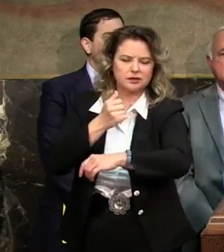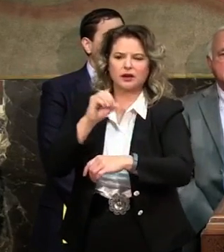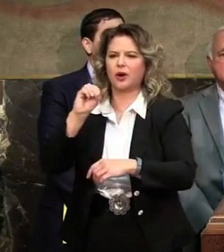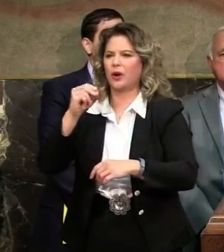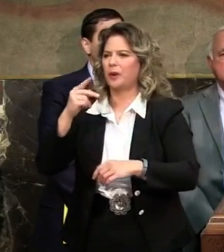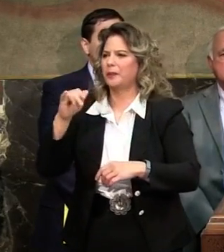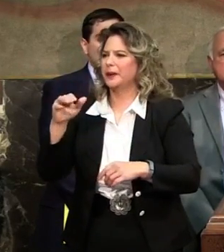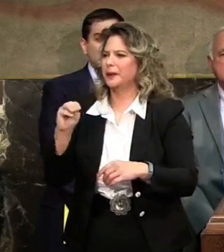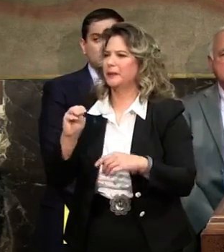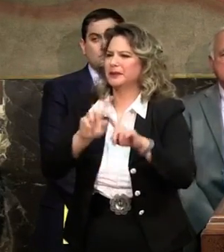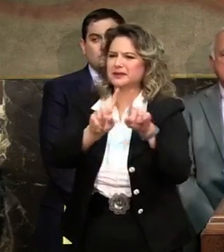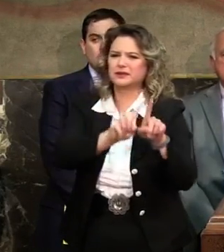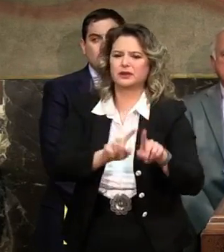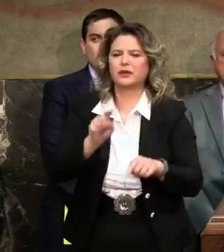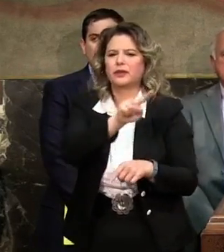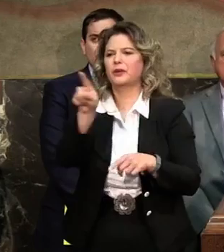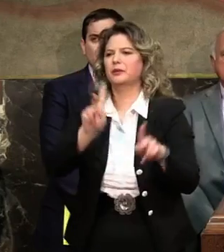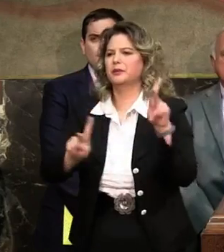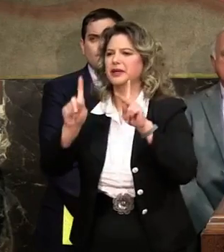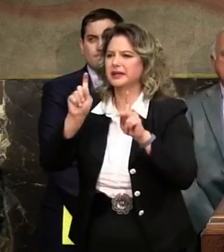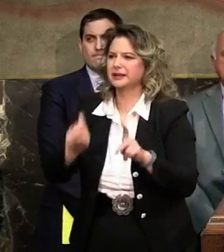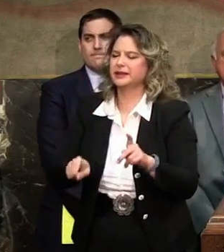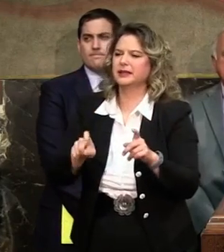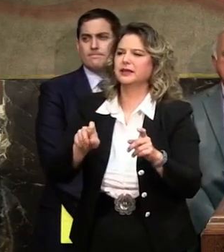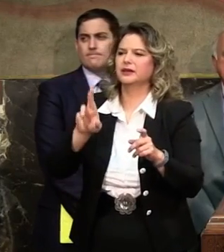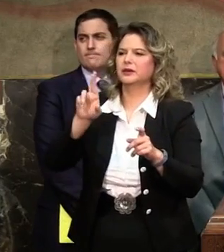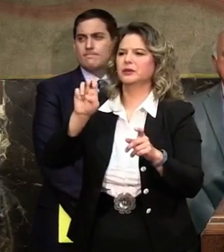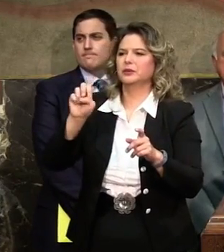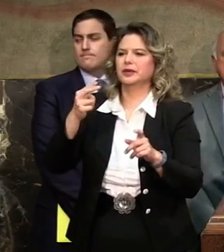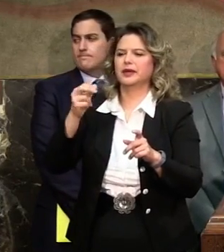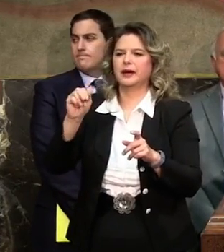to be rehabilitate it's not a problem just here its maine and other states we've